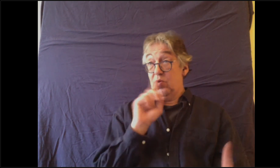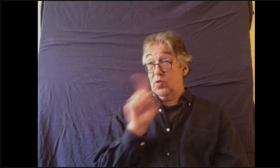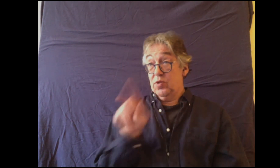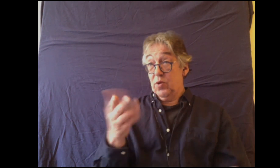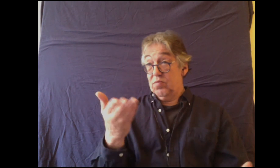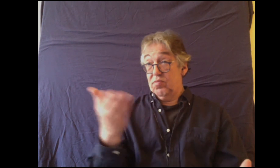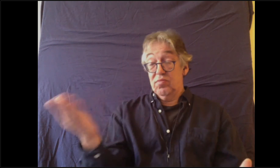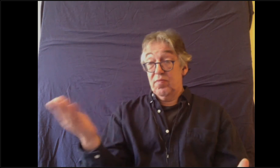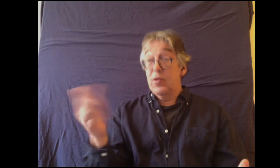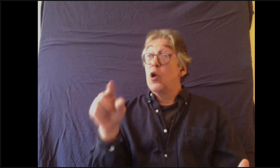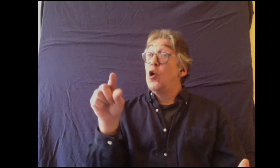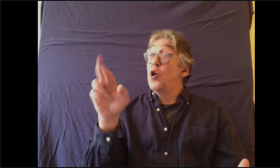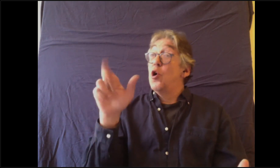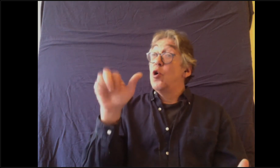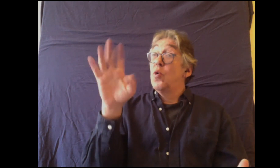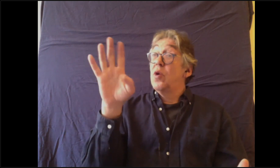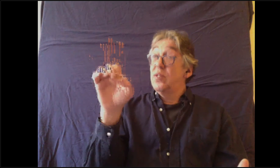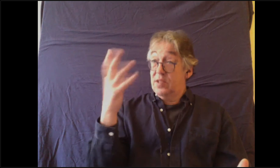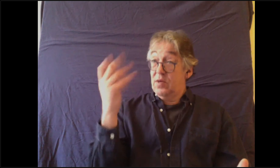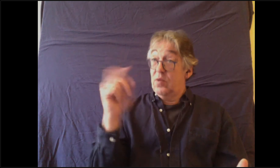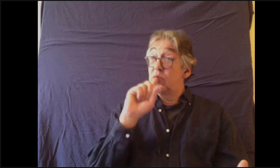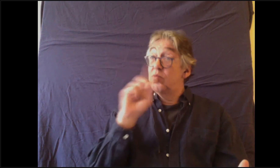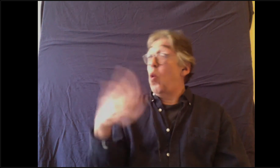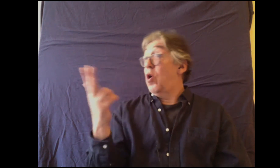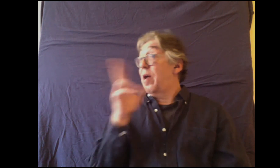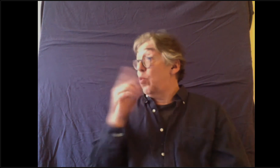And Grace, you would like to respond to that or Catherine?